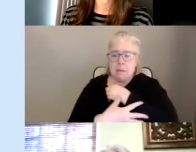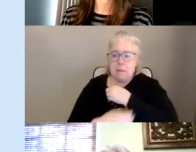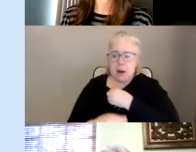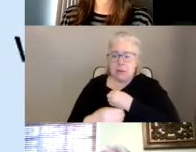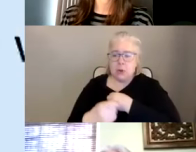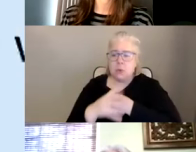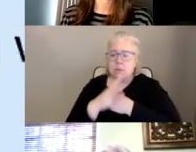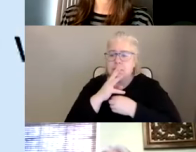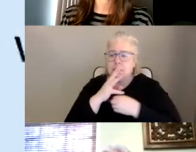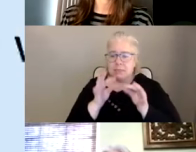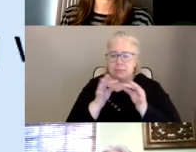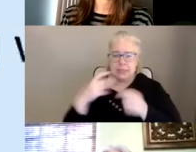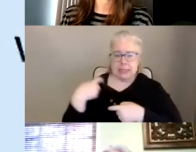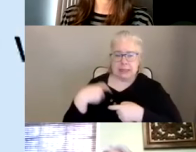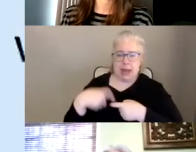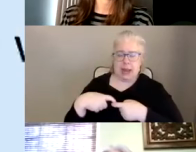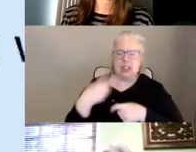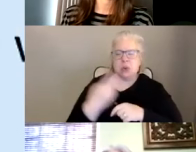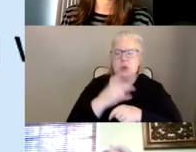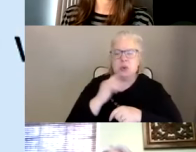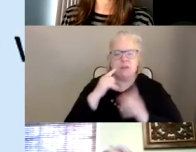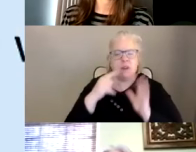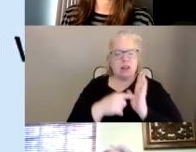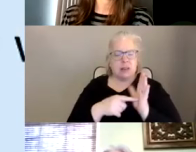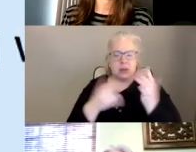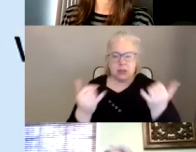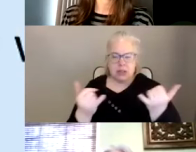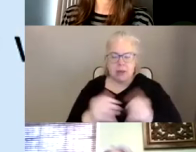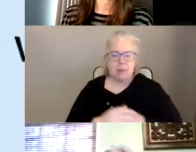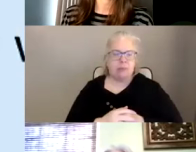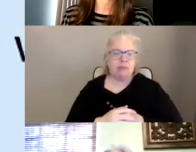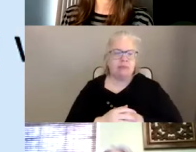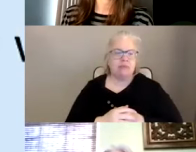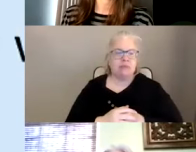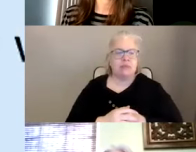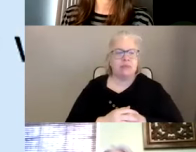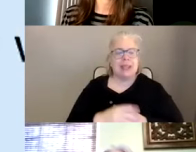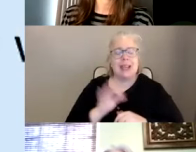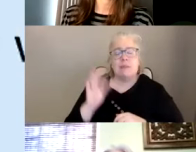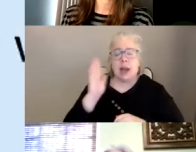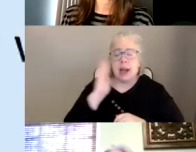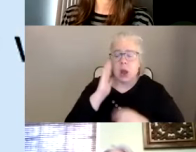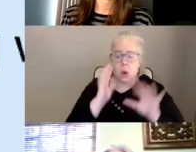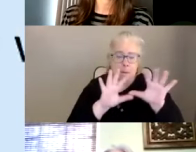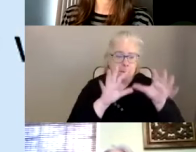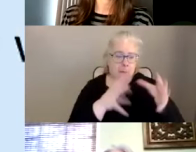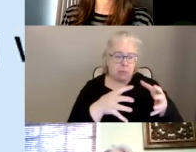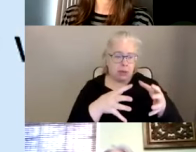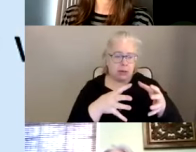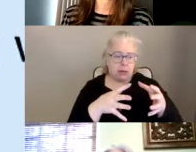So we're going to utilize that for our example today. So if I know the population in poverty that speaks Spanish